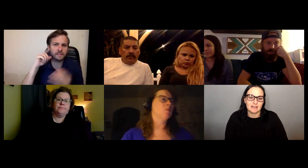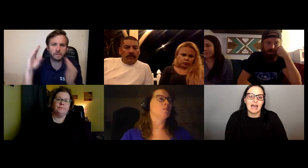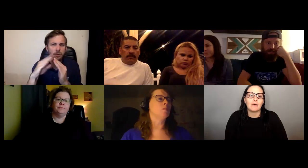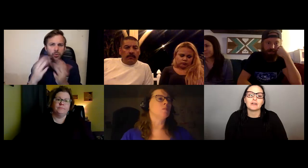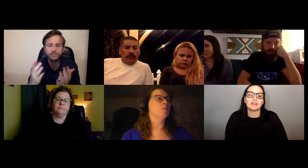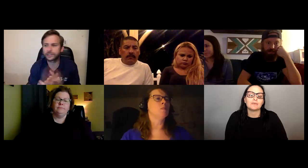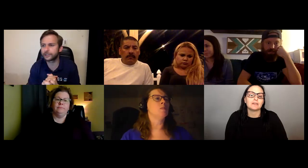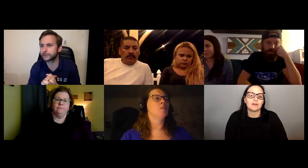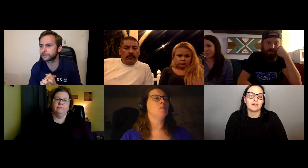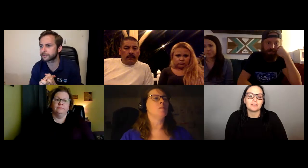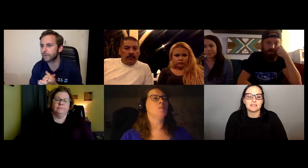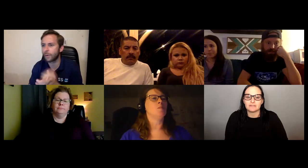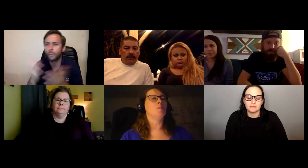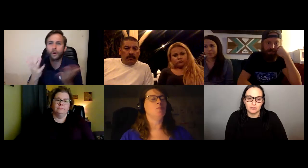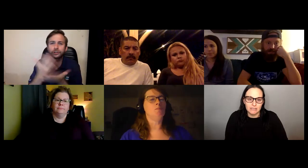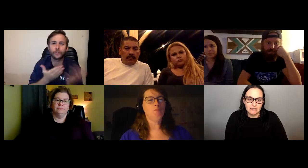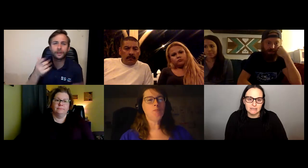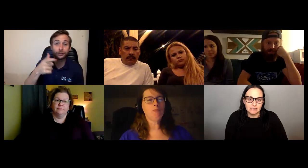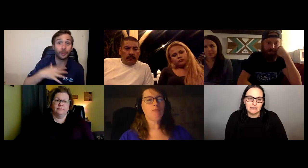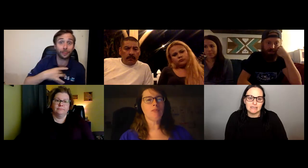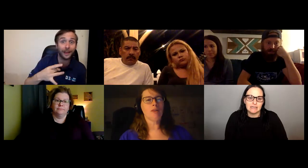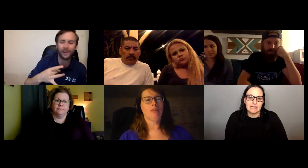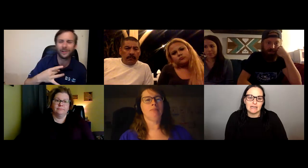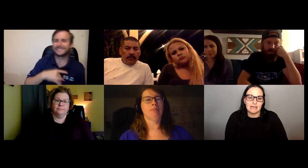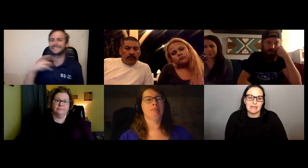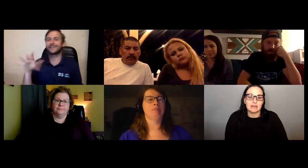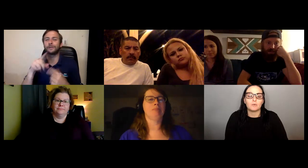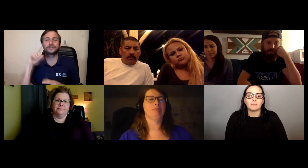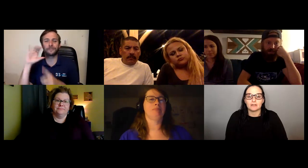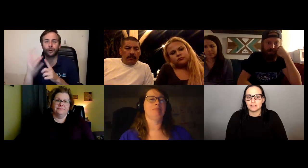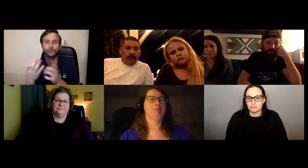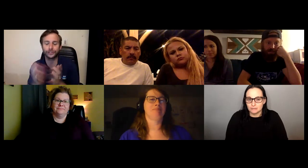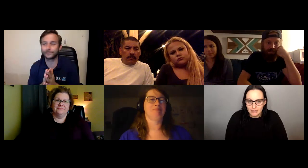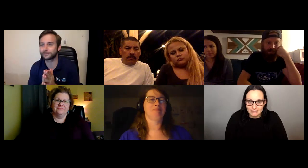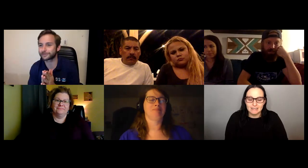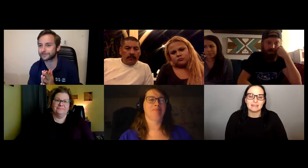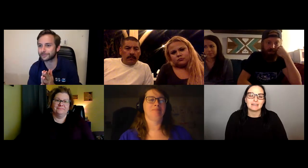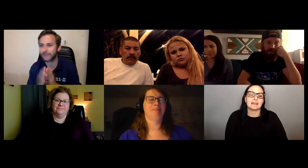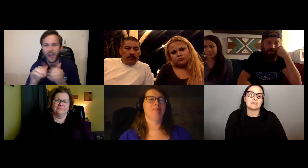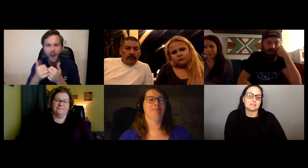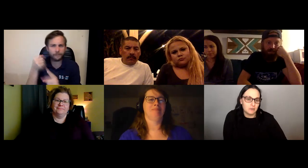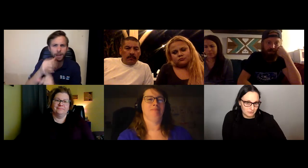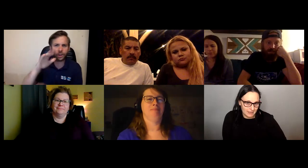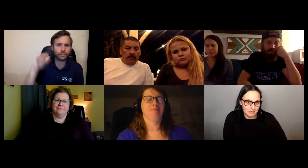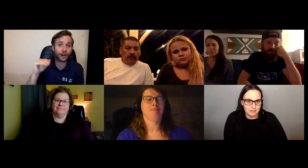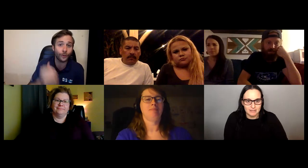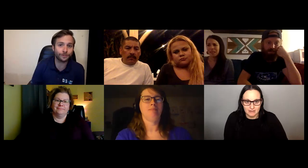how are you involved in the deaf community and what parts do you like and don't